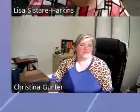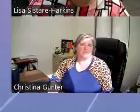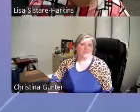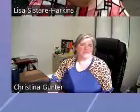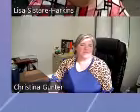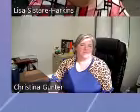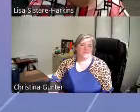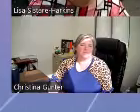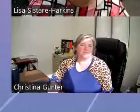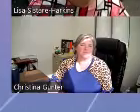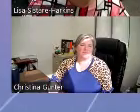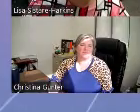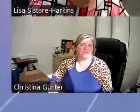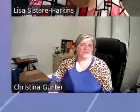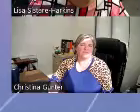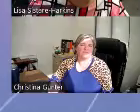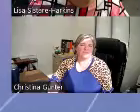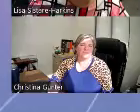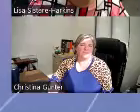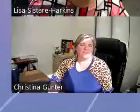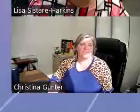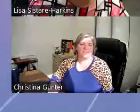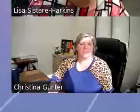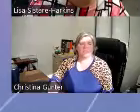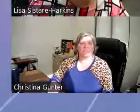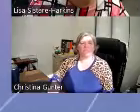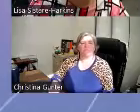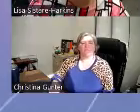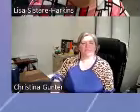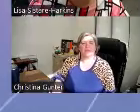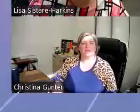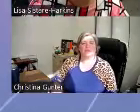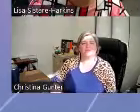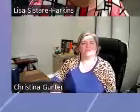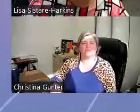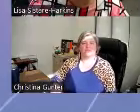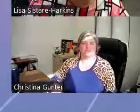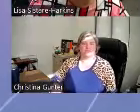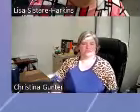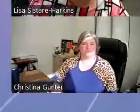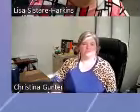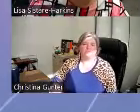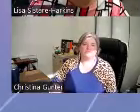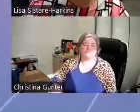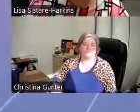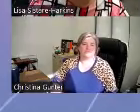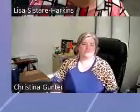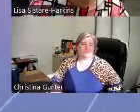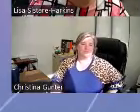over time, persons with disabilities have been left out of the conversations and research and stuff like that.